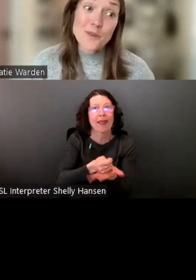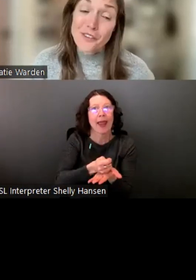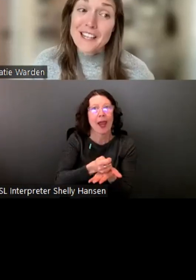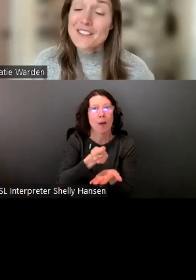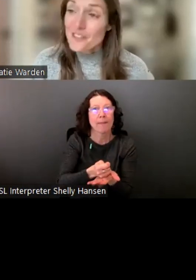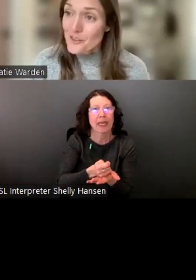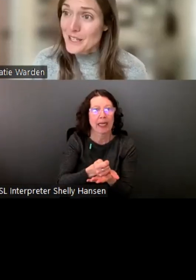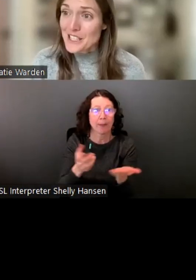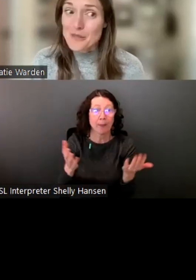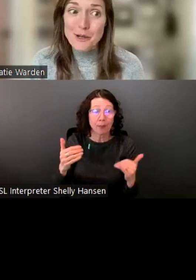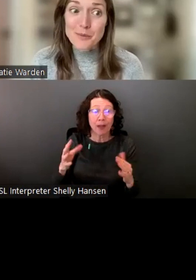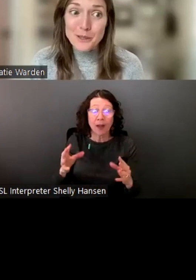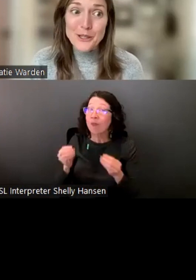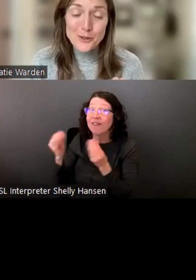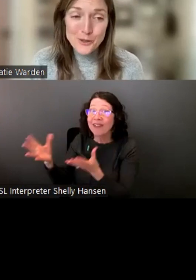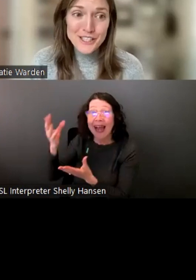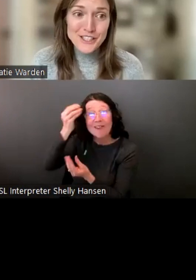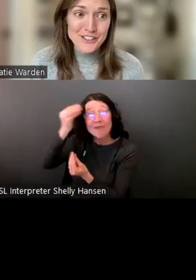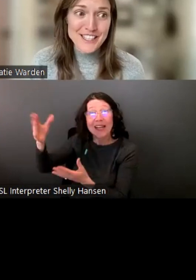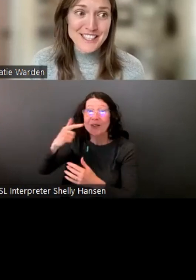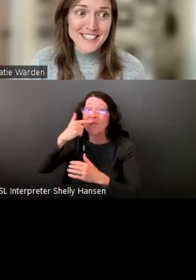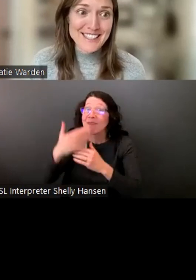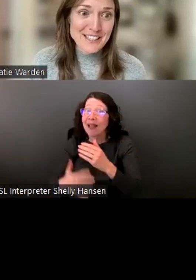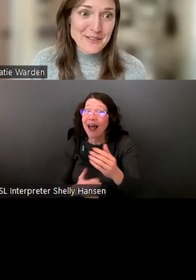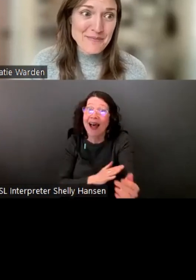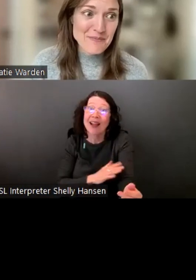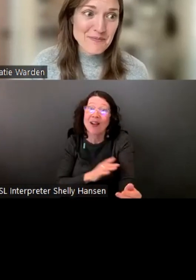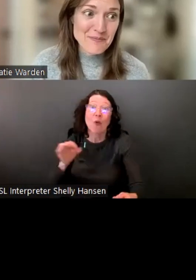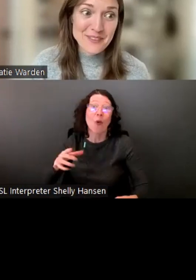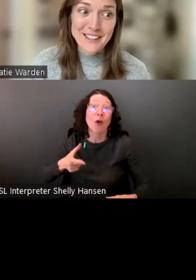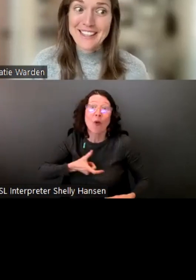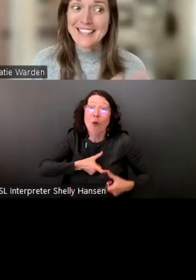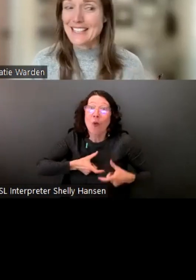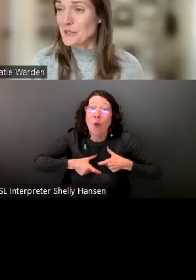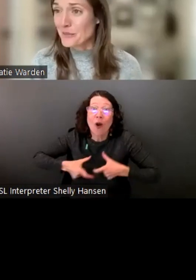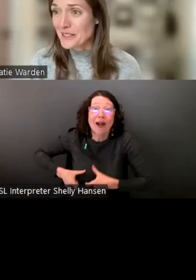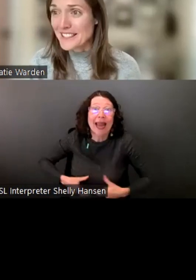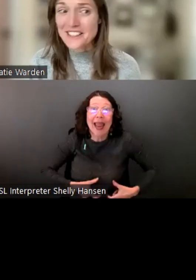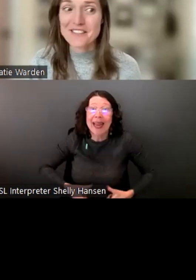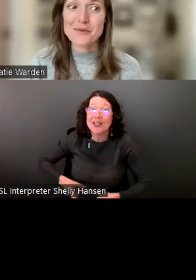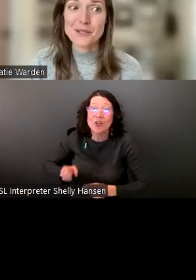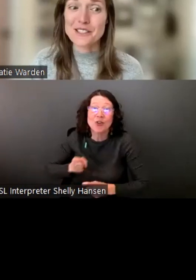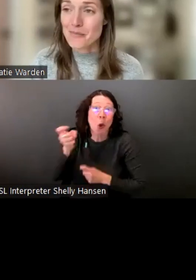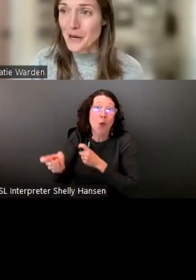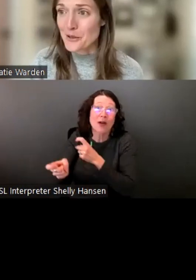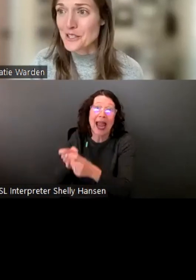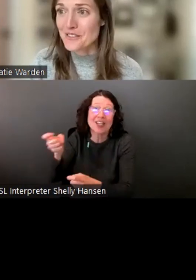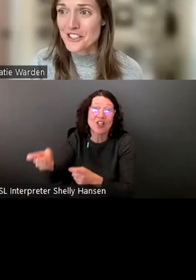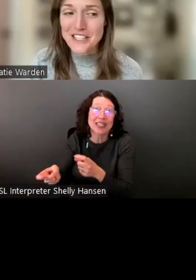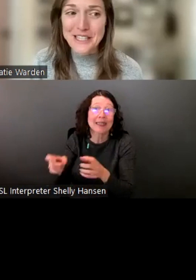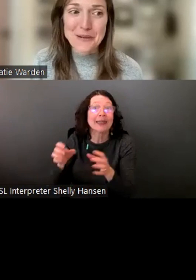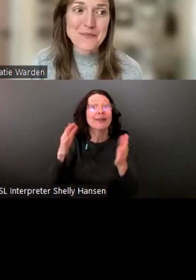Providing information about blood or organ donations, explaining living wills and powers of attorney,